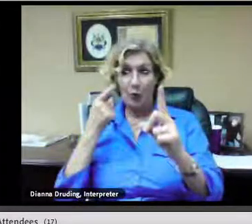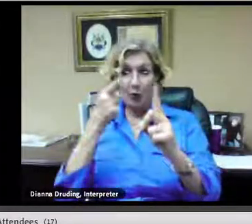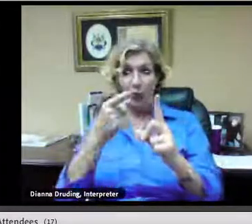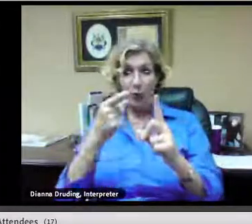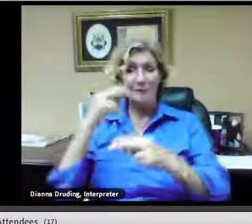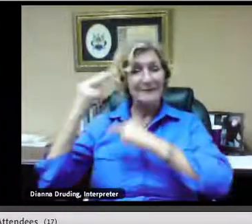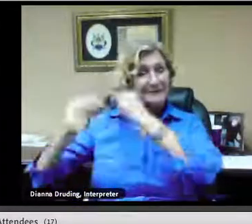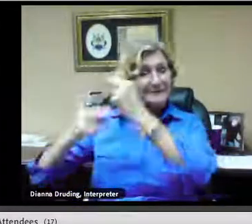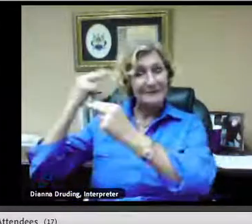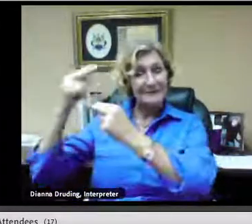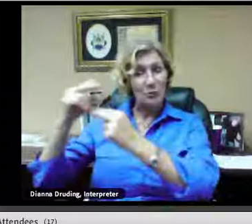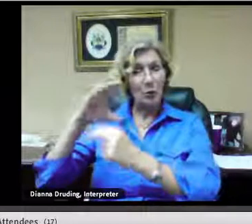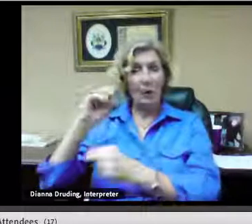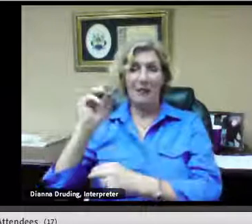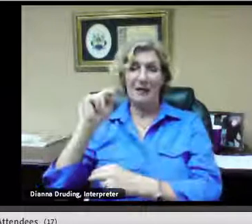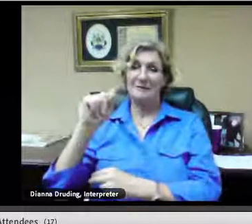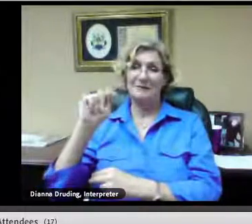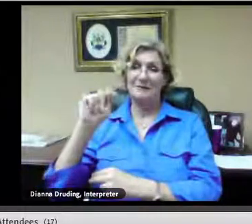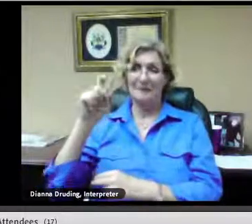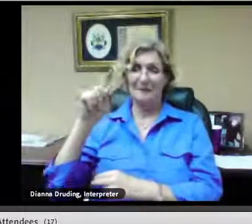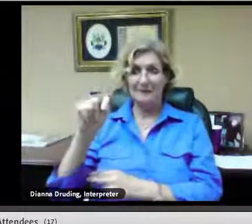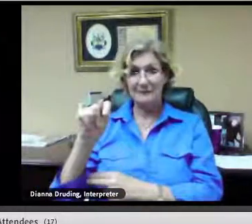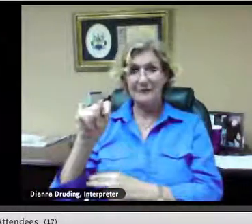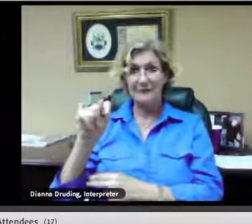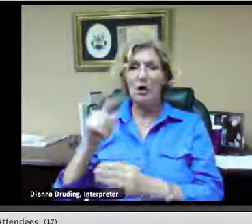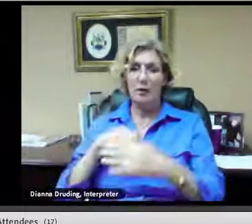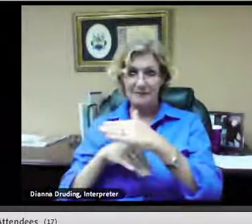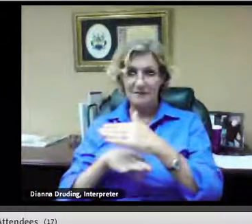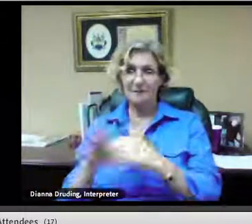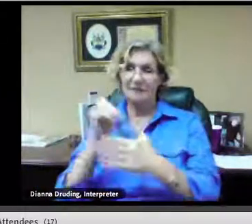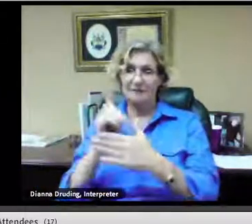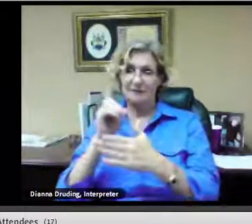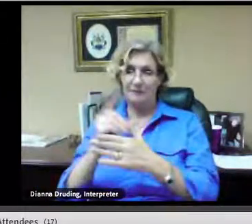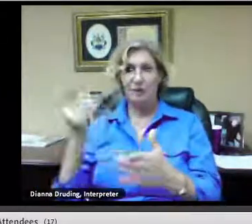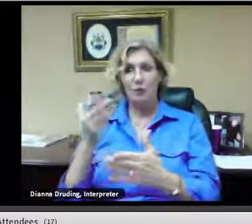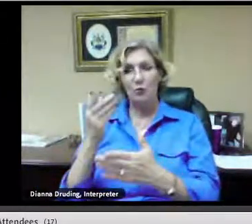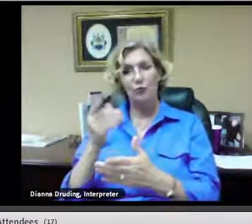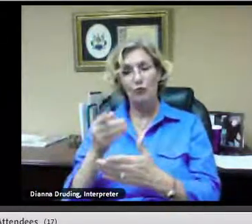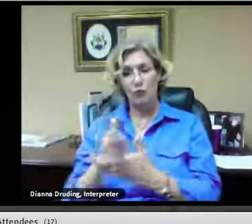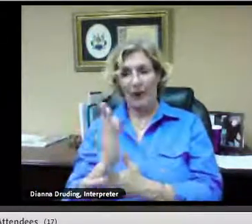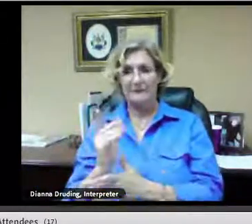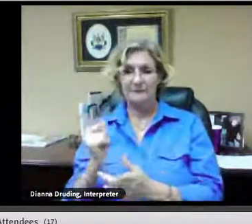And, you know, I have to mention that, you know, I put this diagram right in the center, right at first,